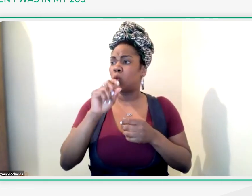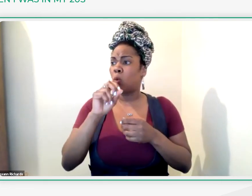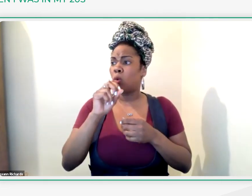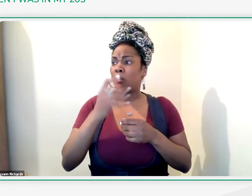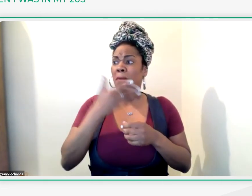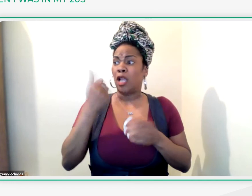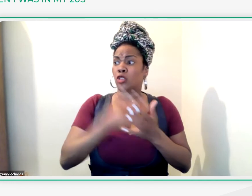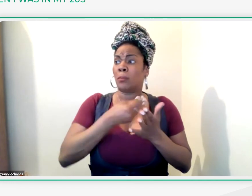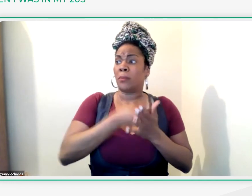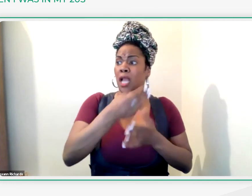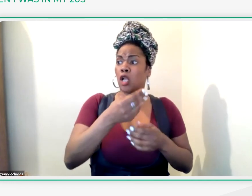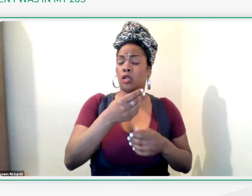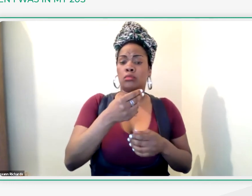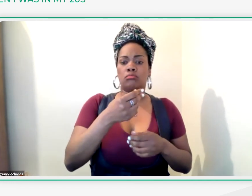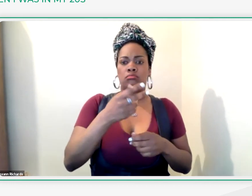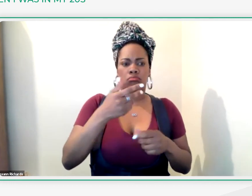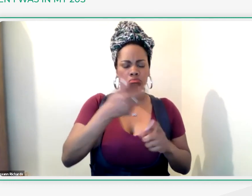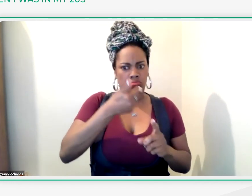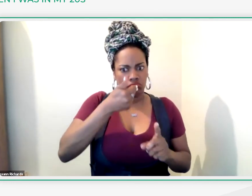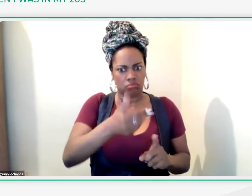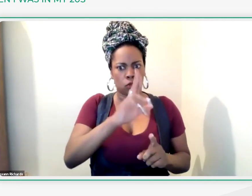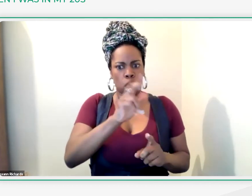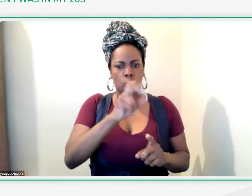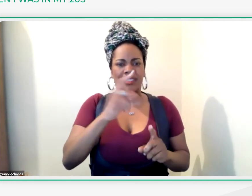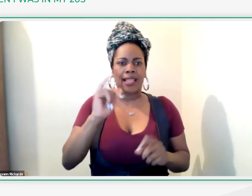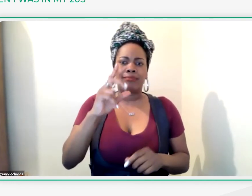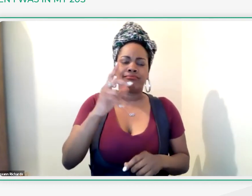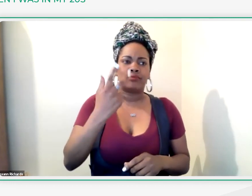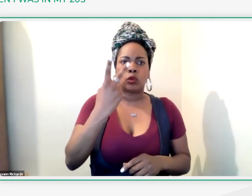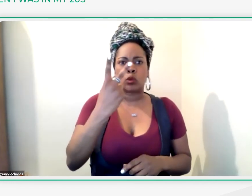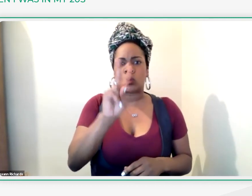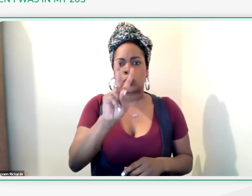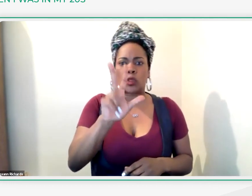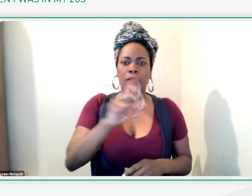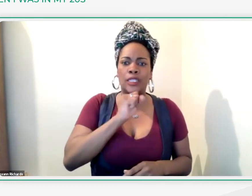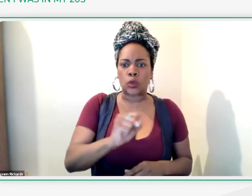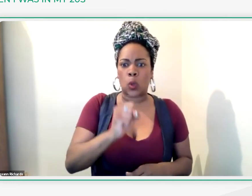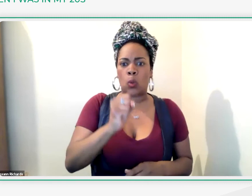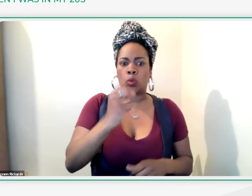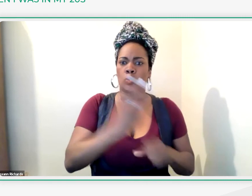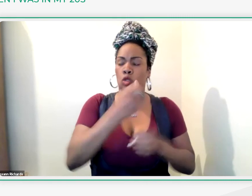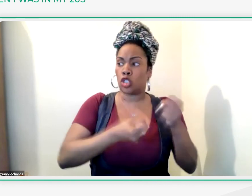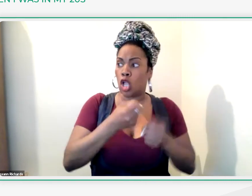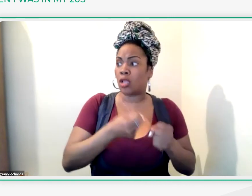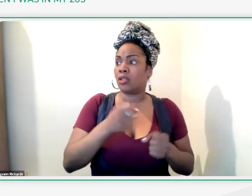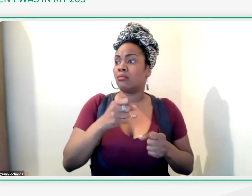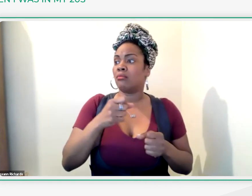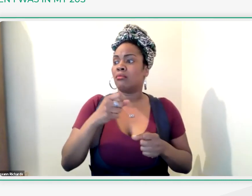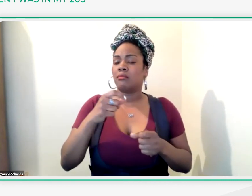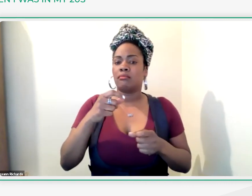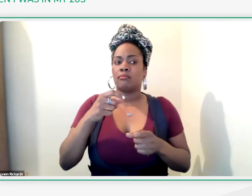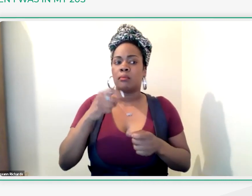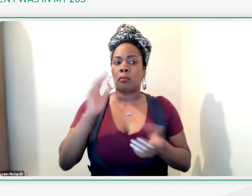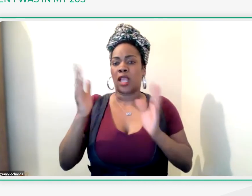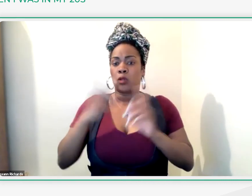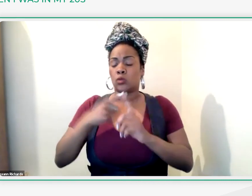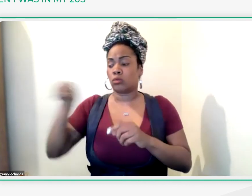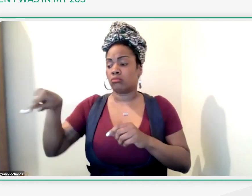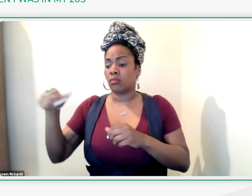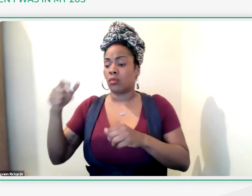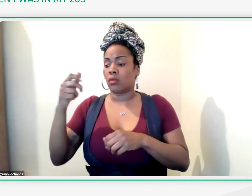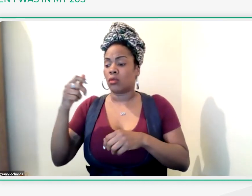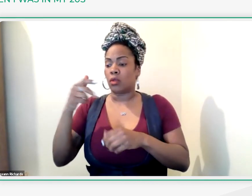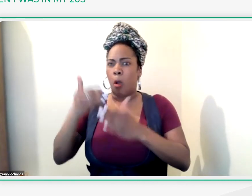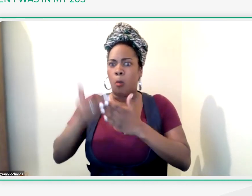Now here's one: Is it better to buy a good used car